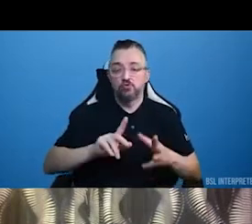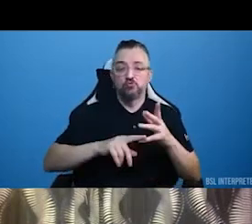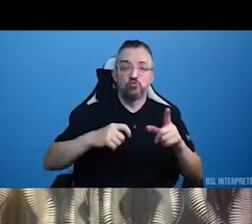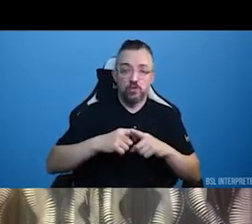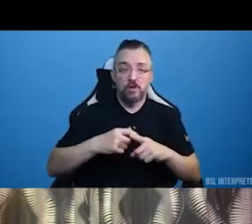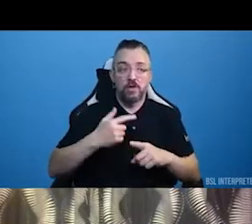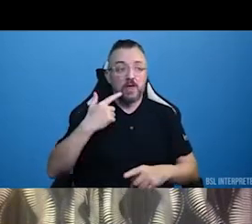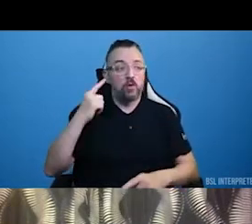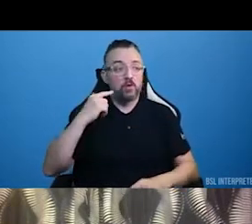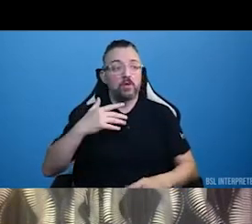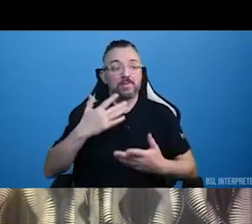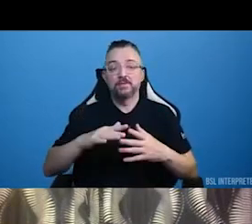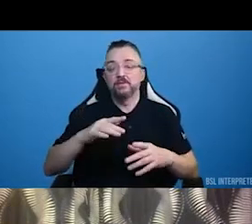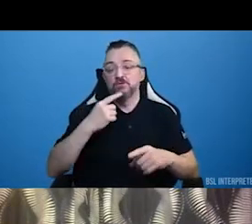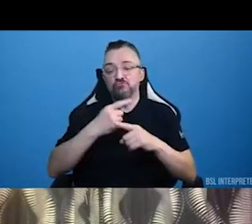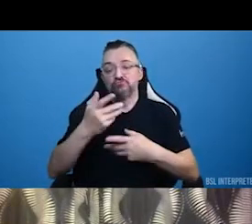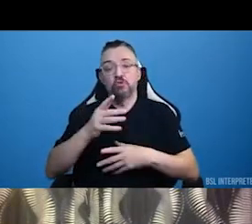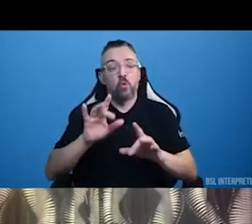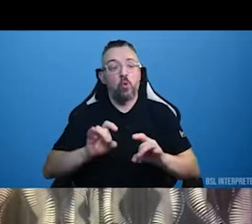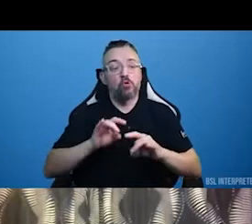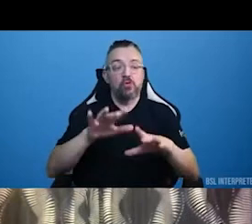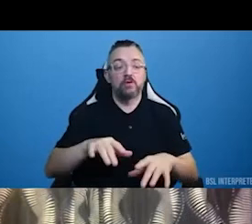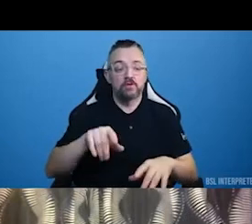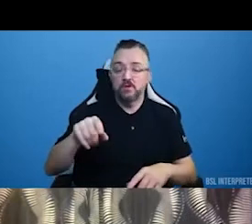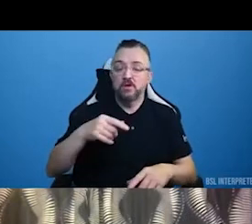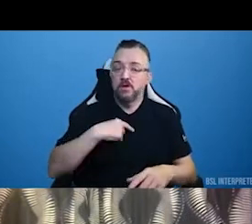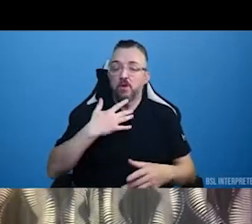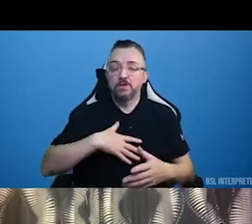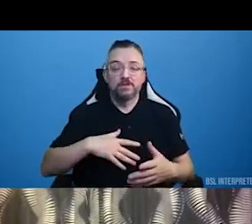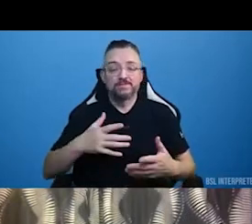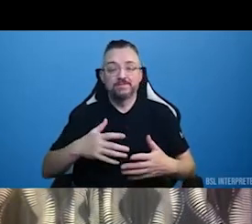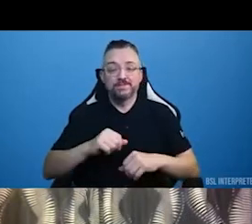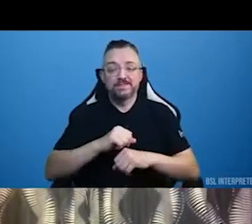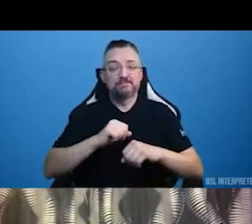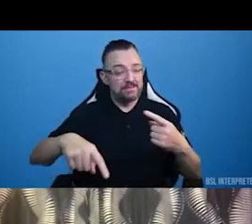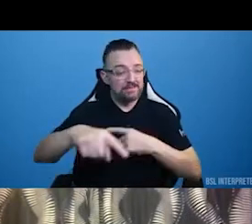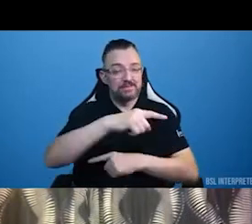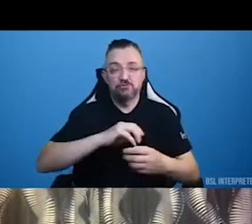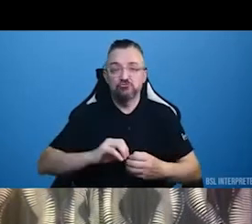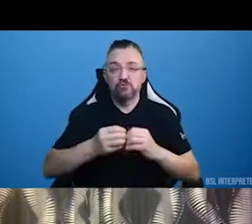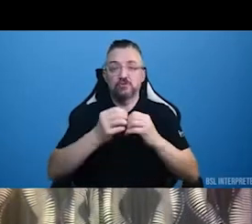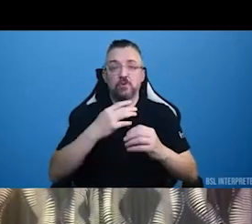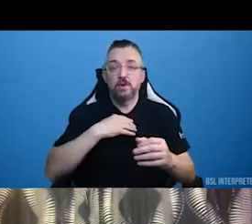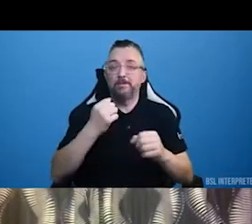I spoke for Australians, and really just creating these spaces as often as possible, but making them honest and provocative,